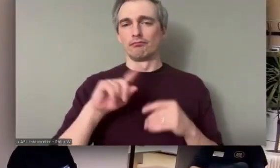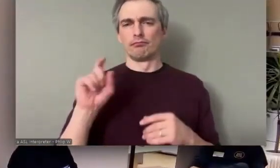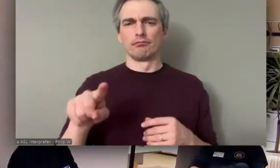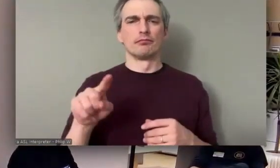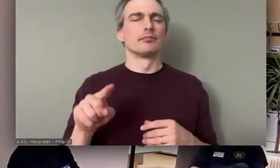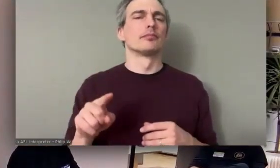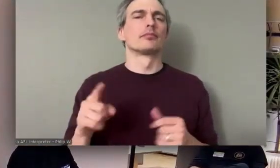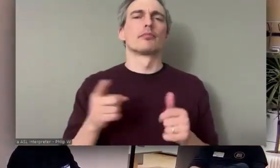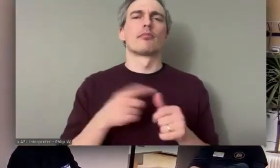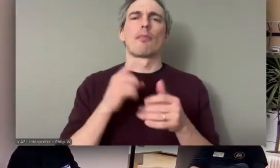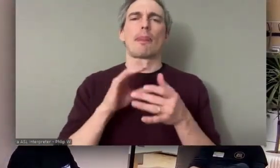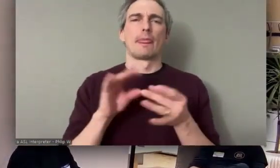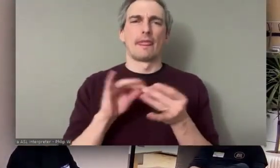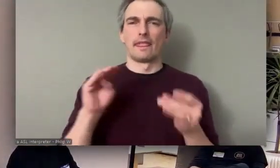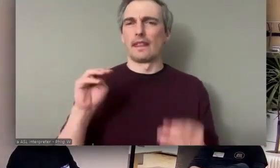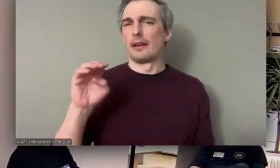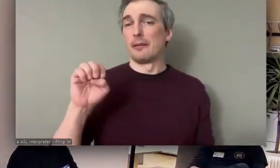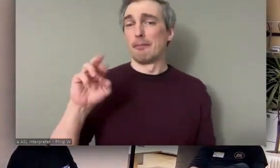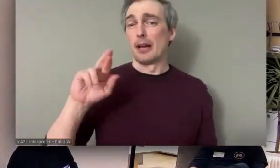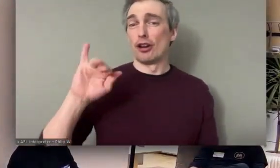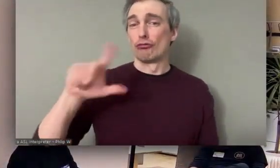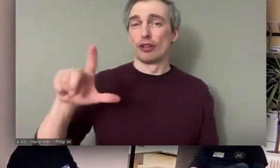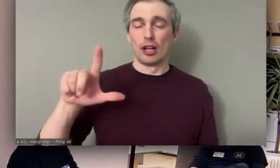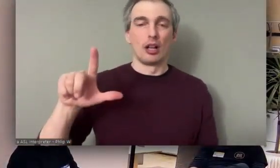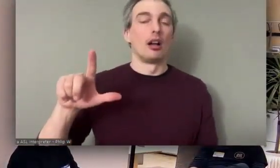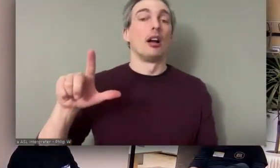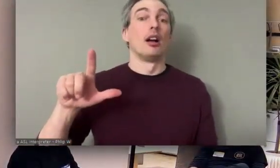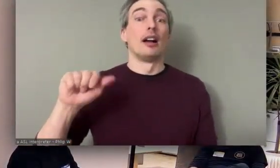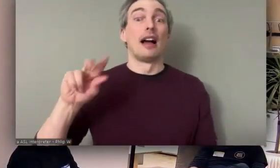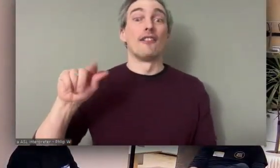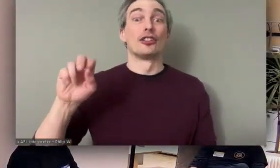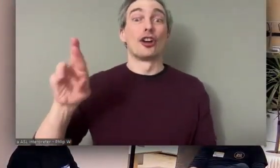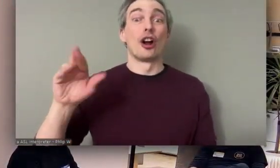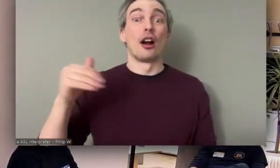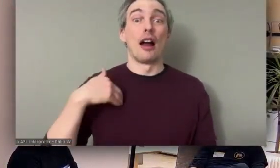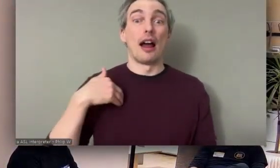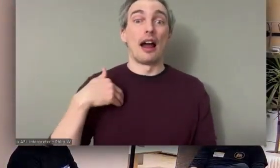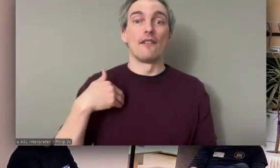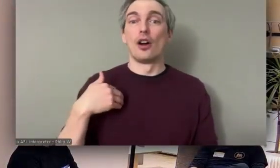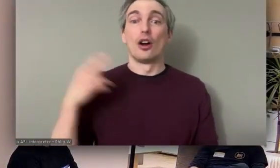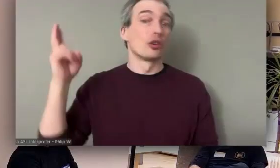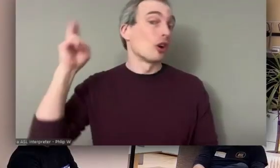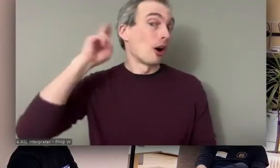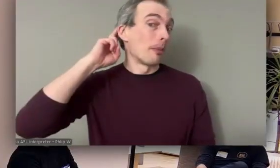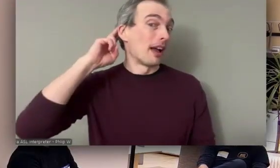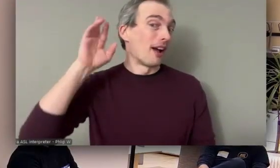Meryl's avatar had a cochlear implant on her right ear, like she does in real life. Very cool.